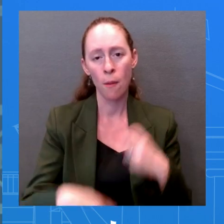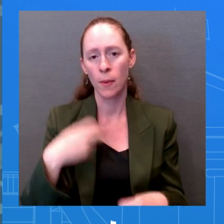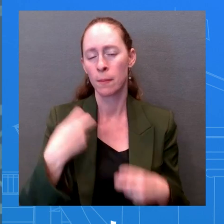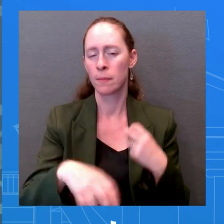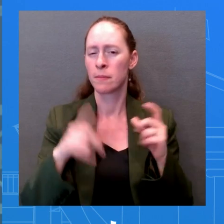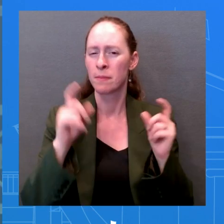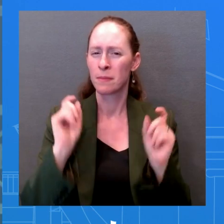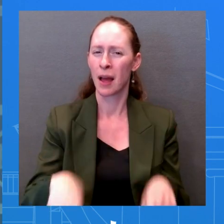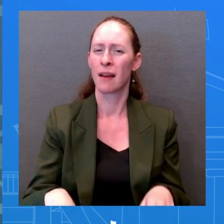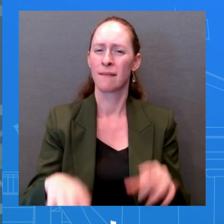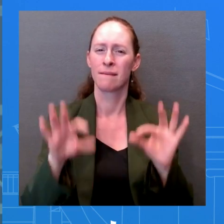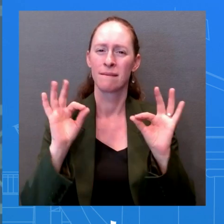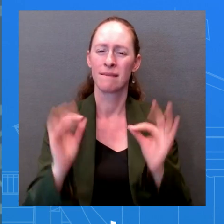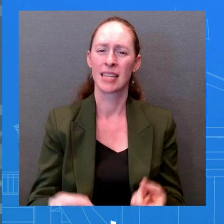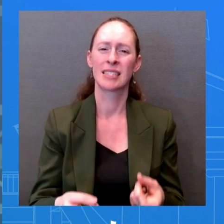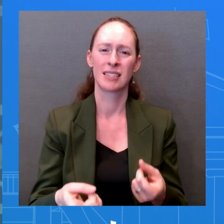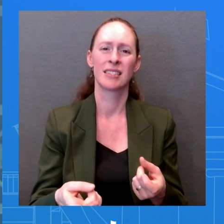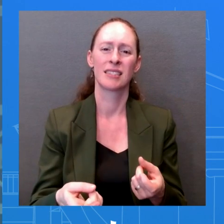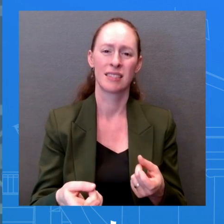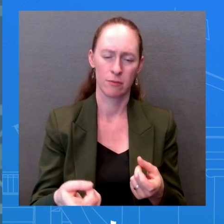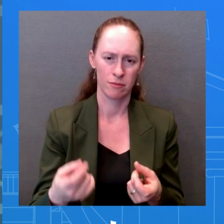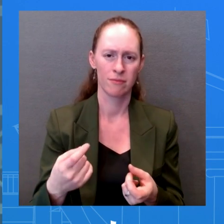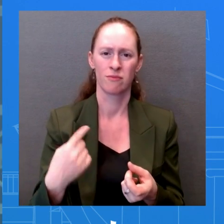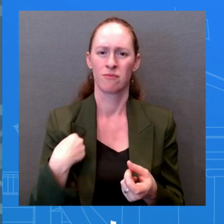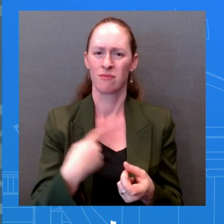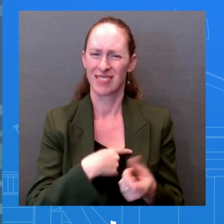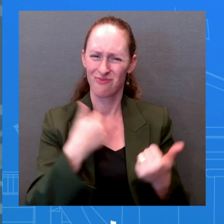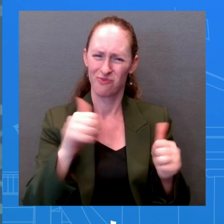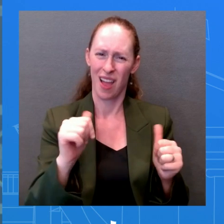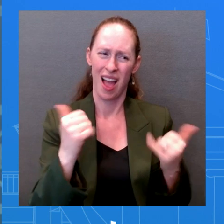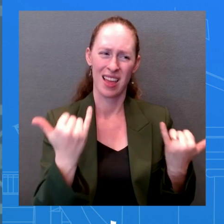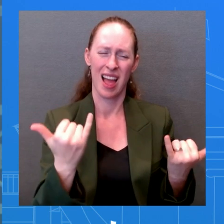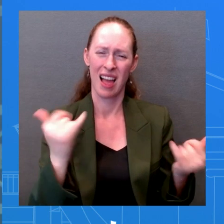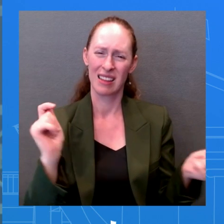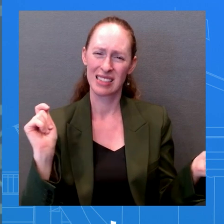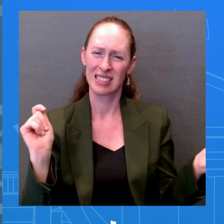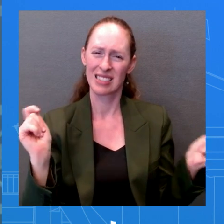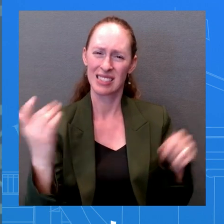In the last year and a half, we have installed new border technology and set up joint patrols in Mex- --